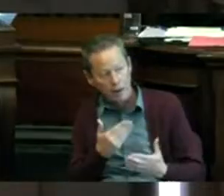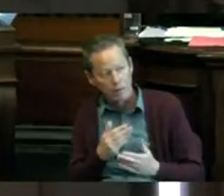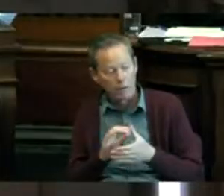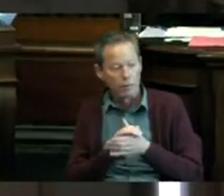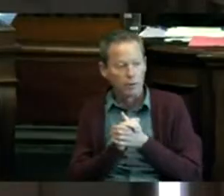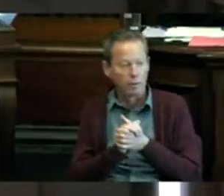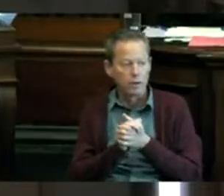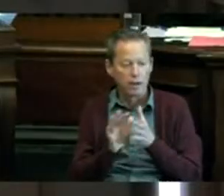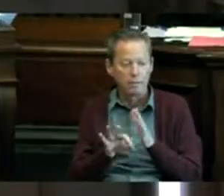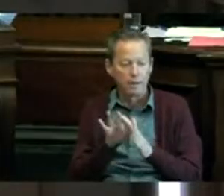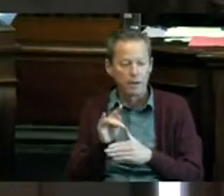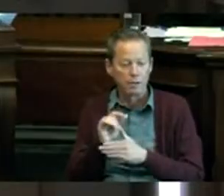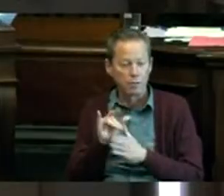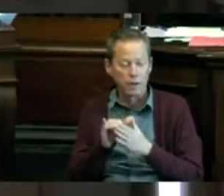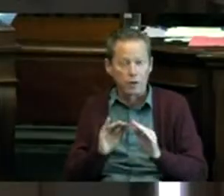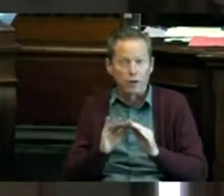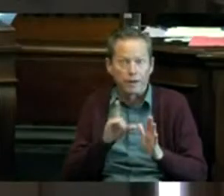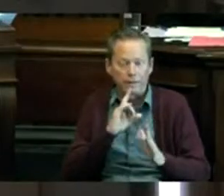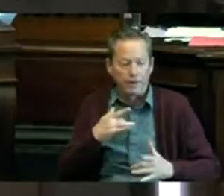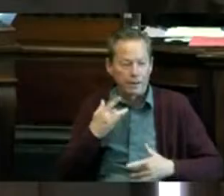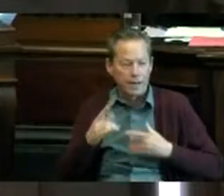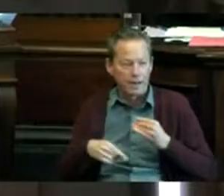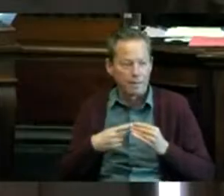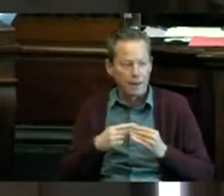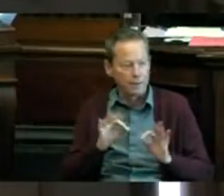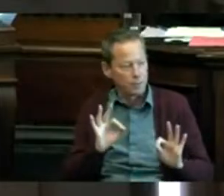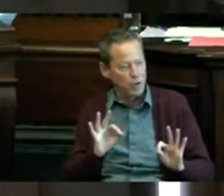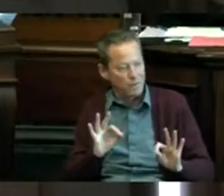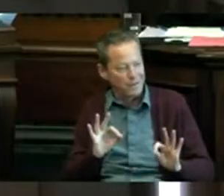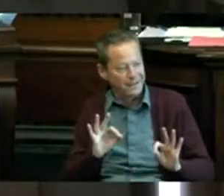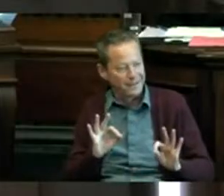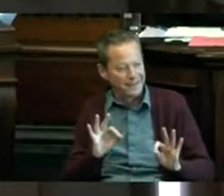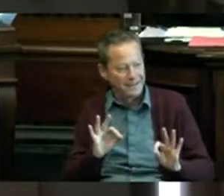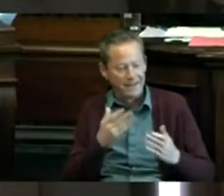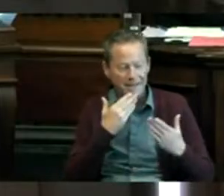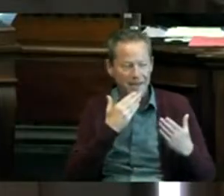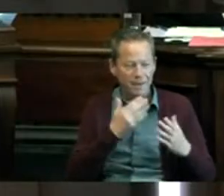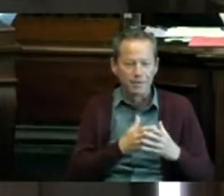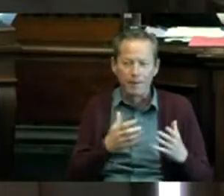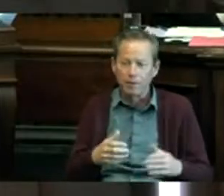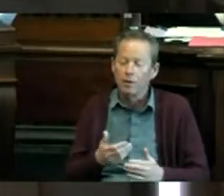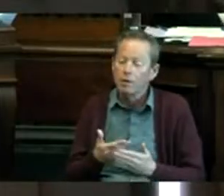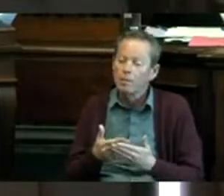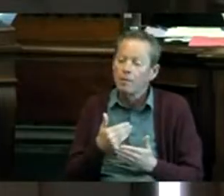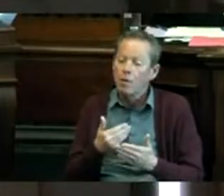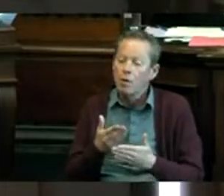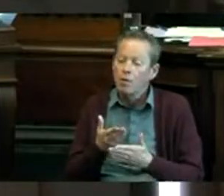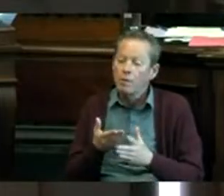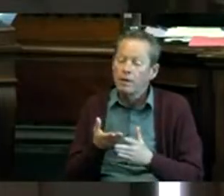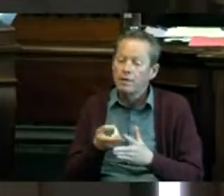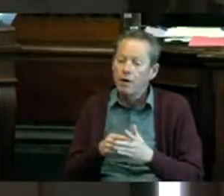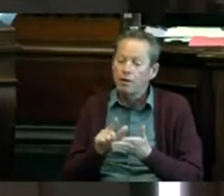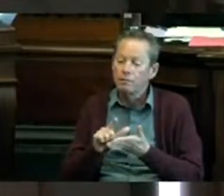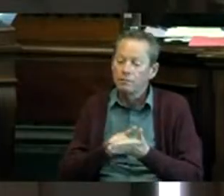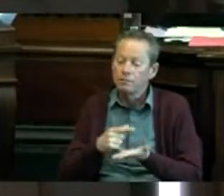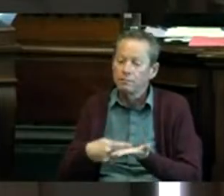right. Thank you very much for the presentation. Director Morris, much appreciate it. Thank you so much. And congratulations on picking a